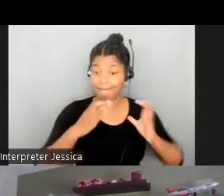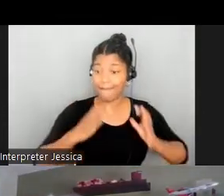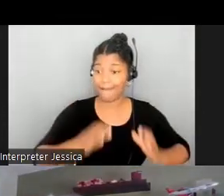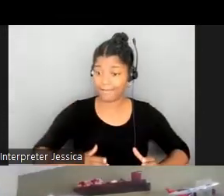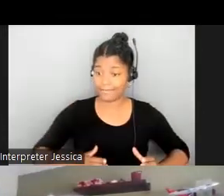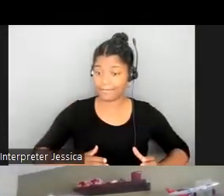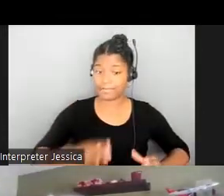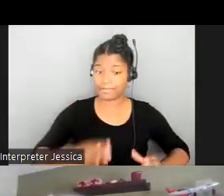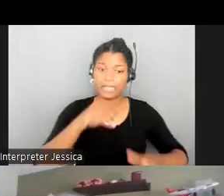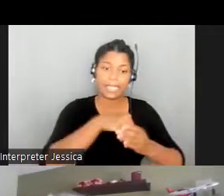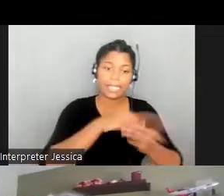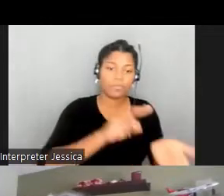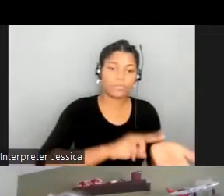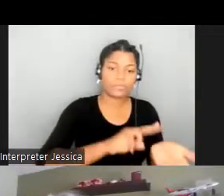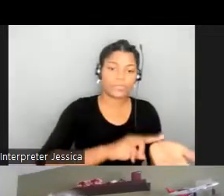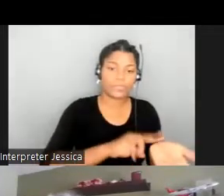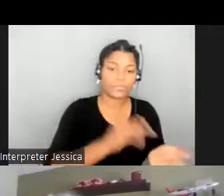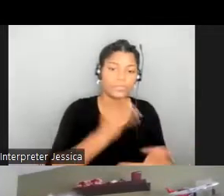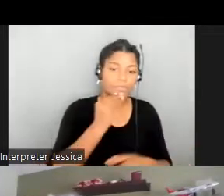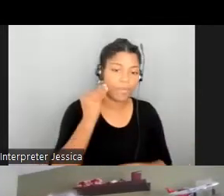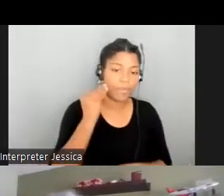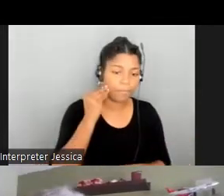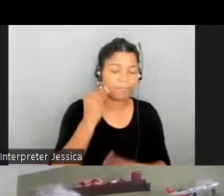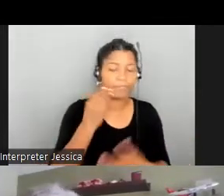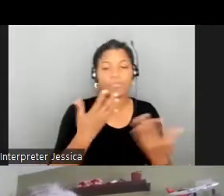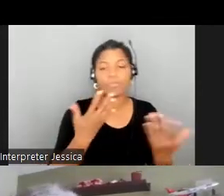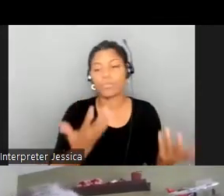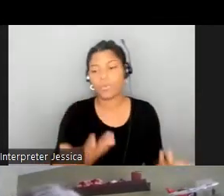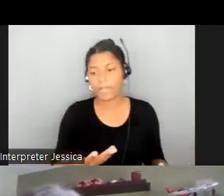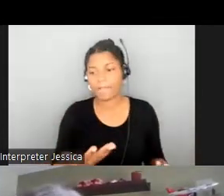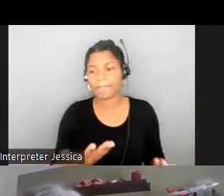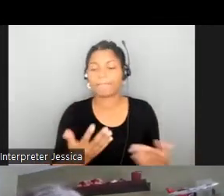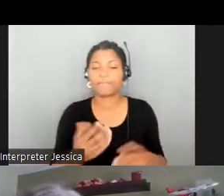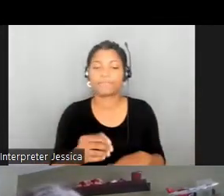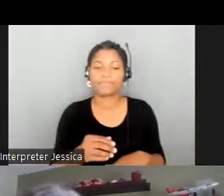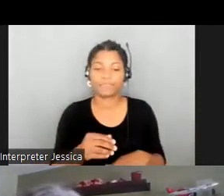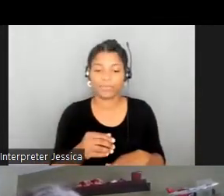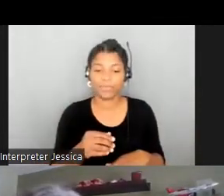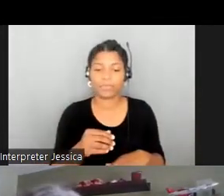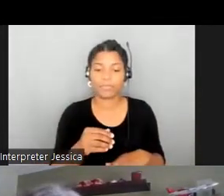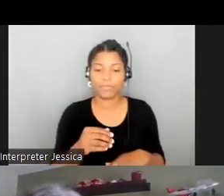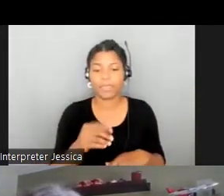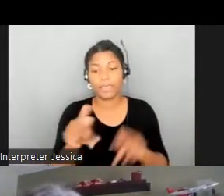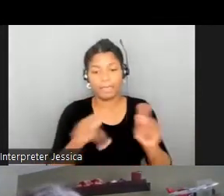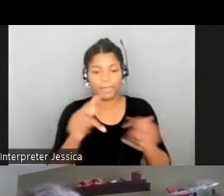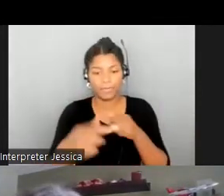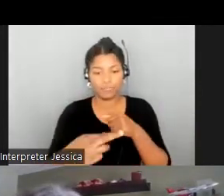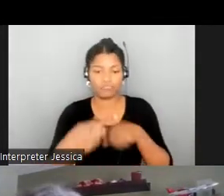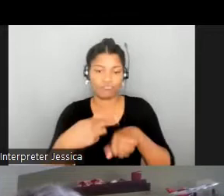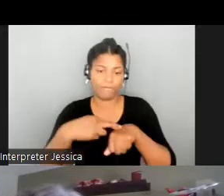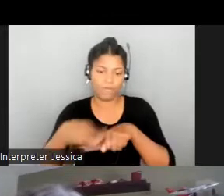the nursing home or we also started getting referrals of people who were living in their